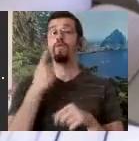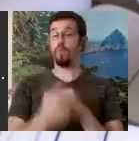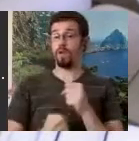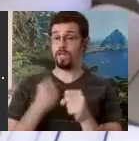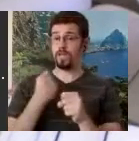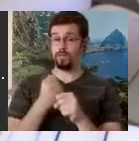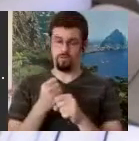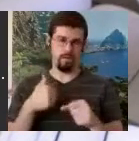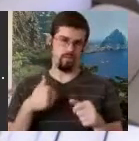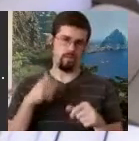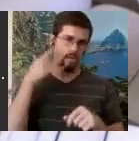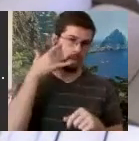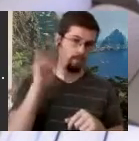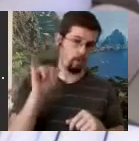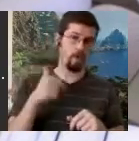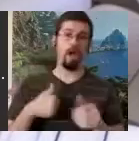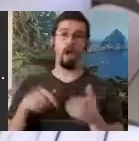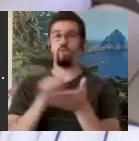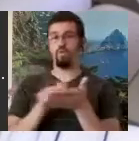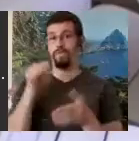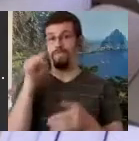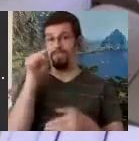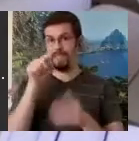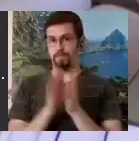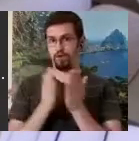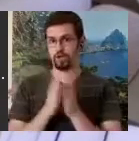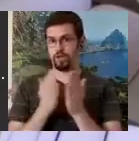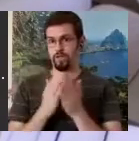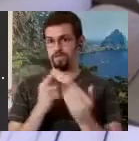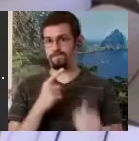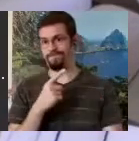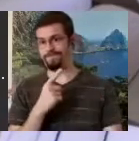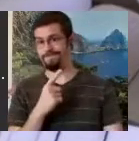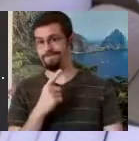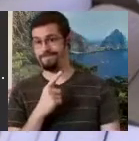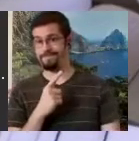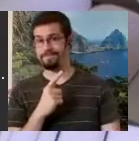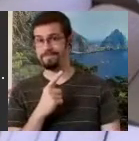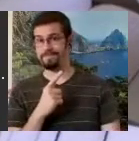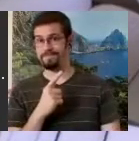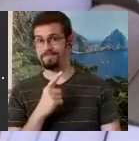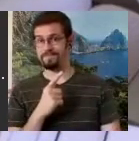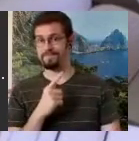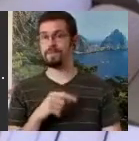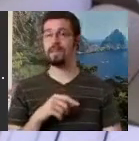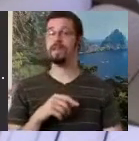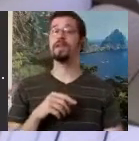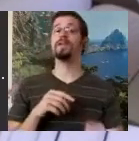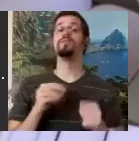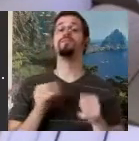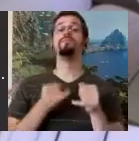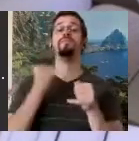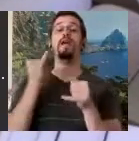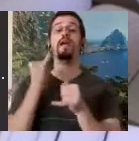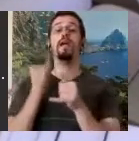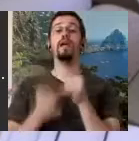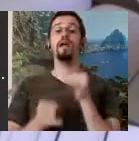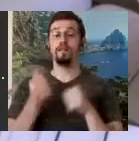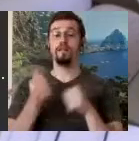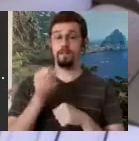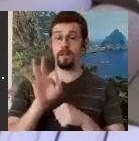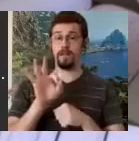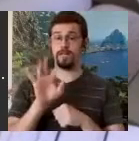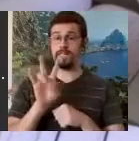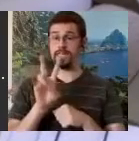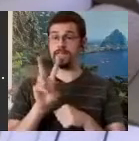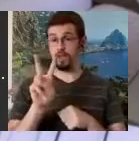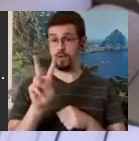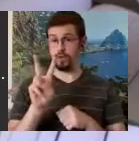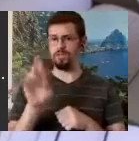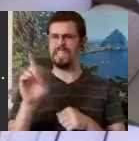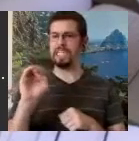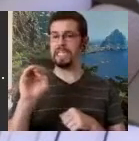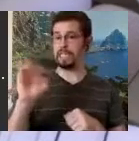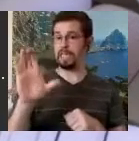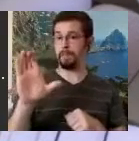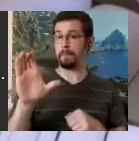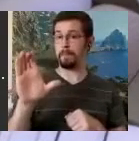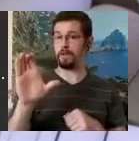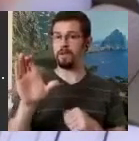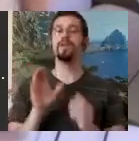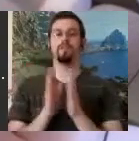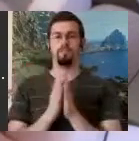book, see. At the end of 1973 in December, this book was published. It's called